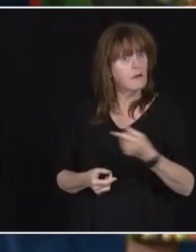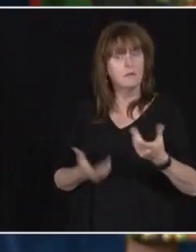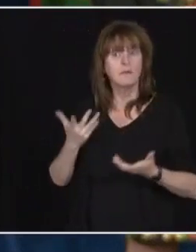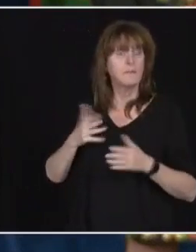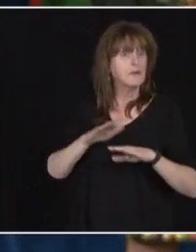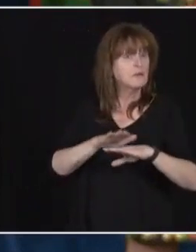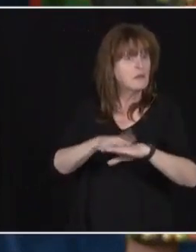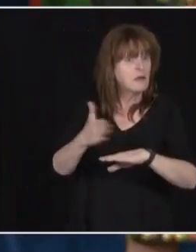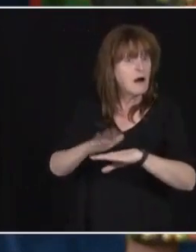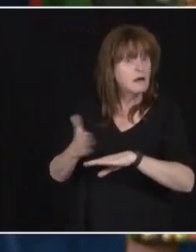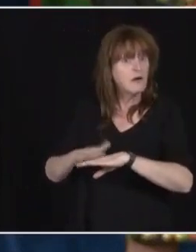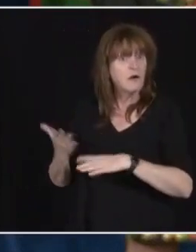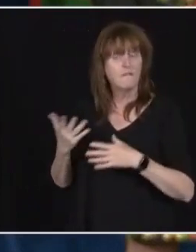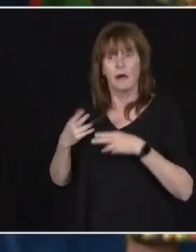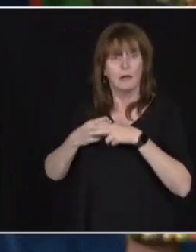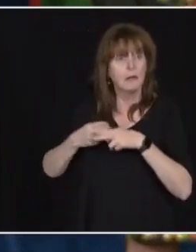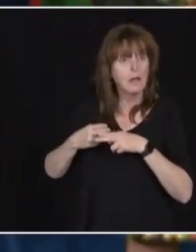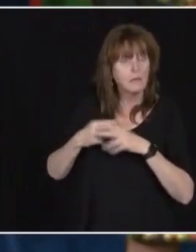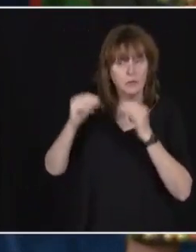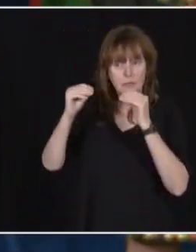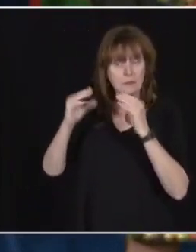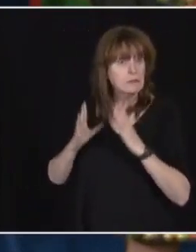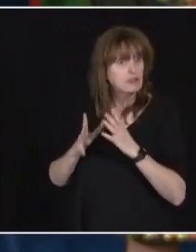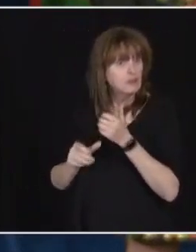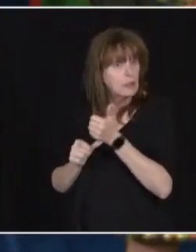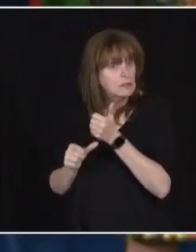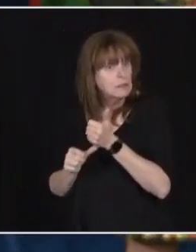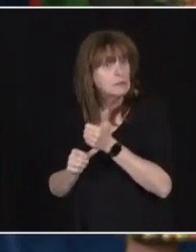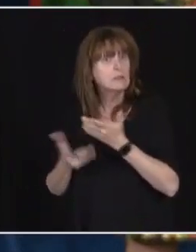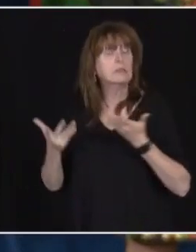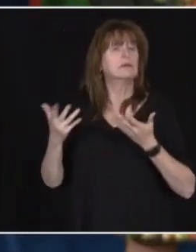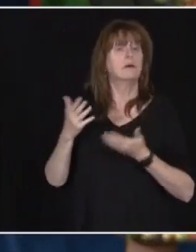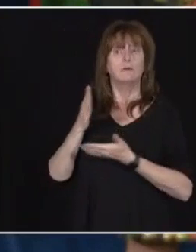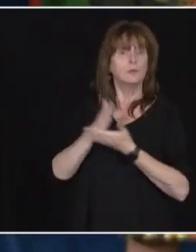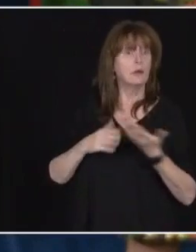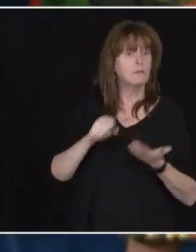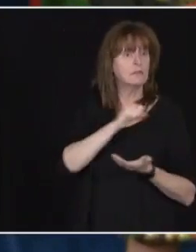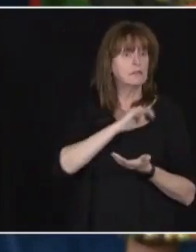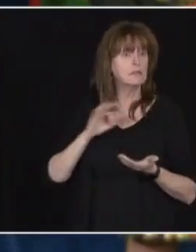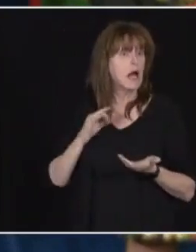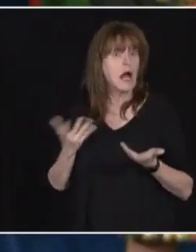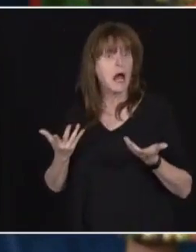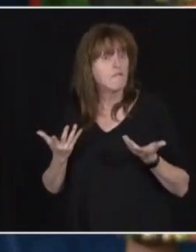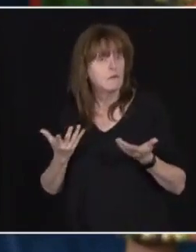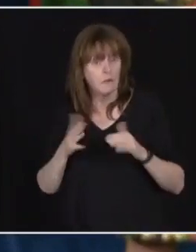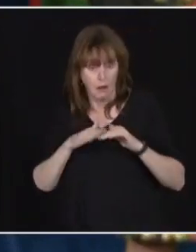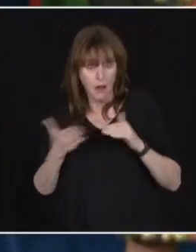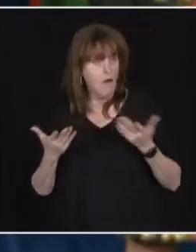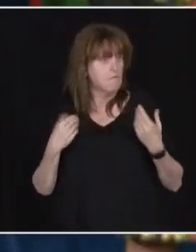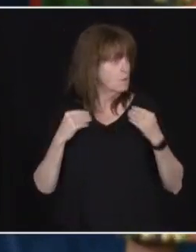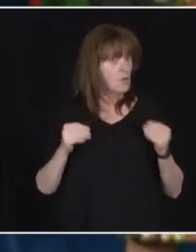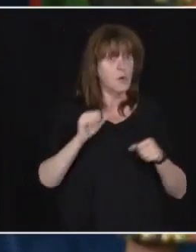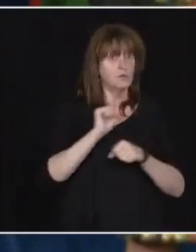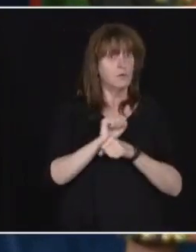employer. Some of them could be staff that were underemployed and this is a choice that we